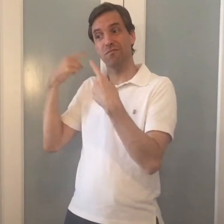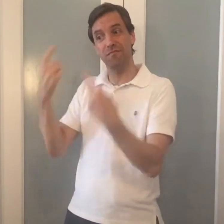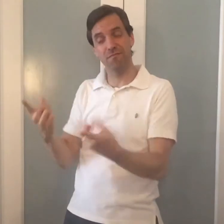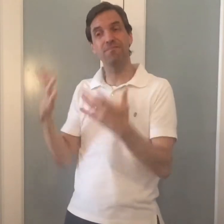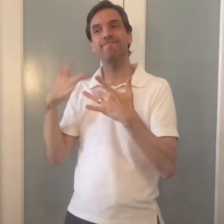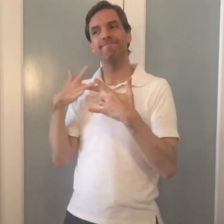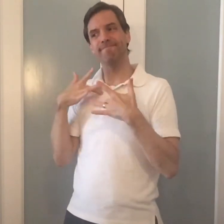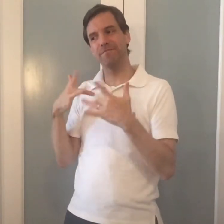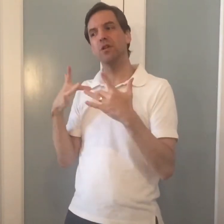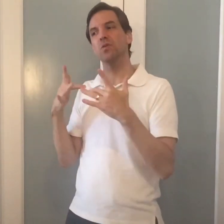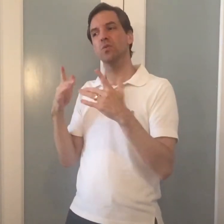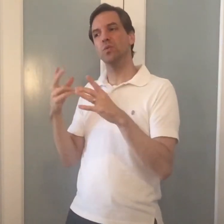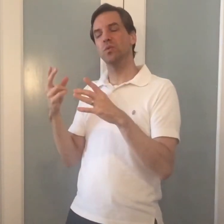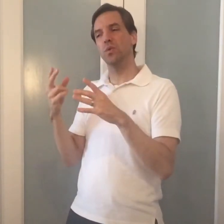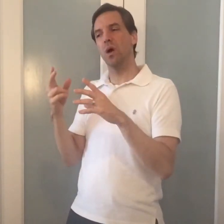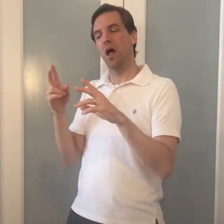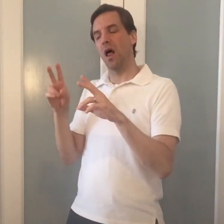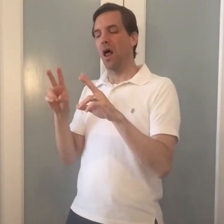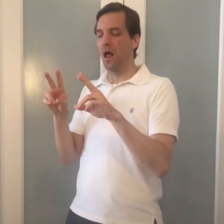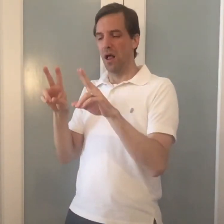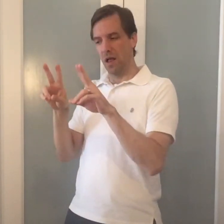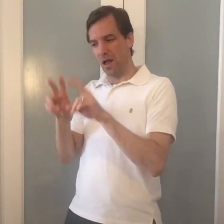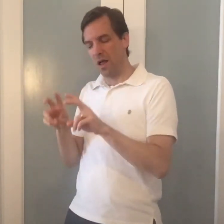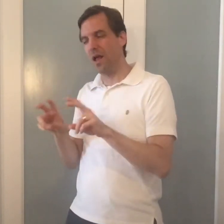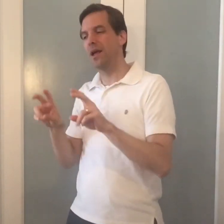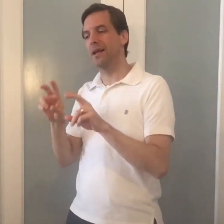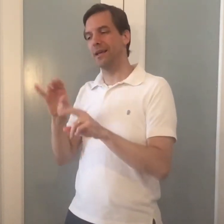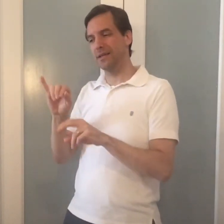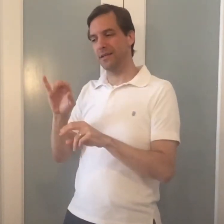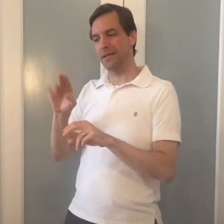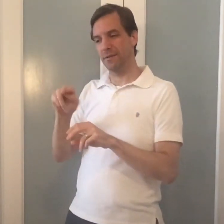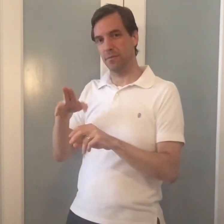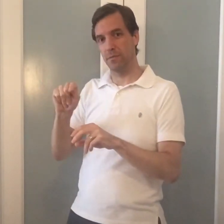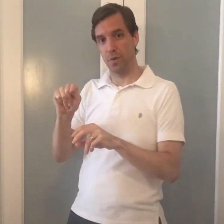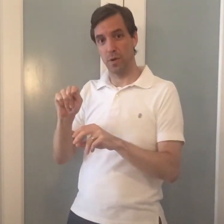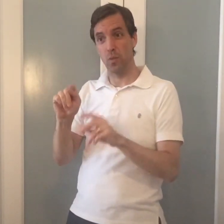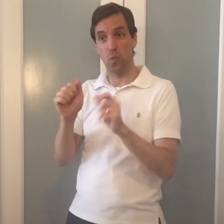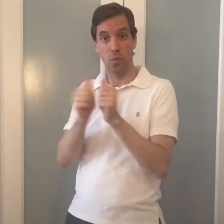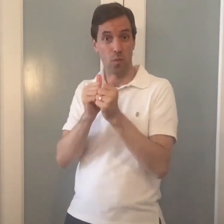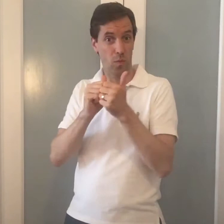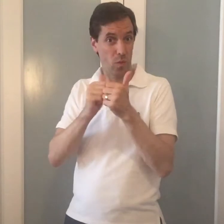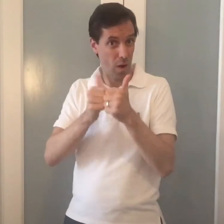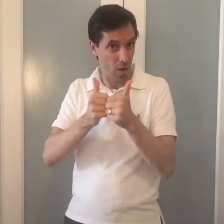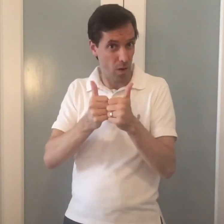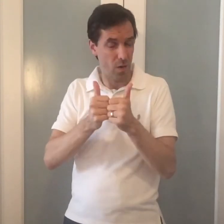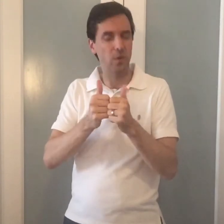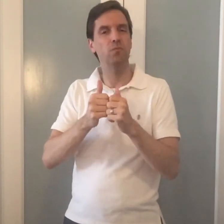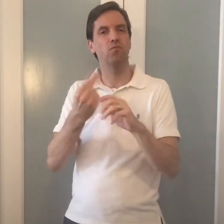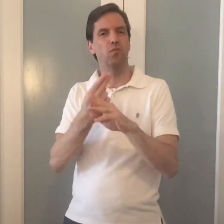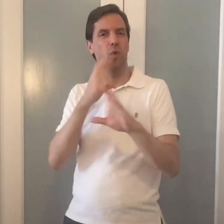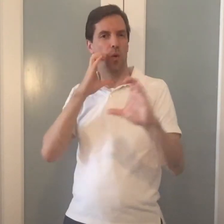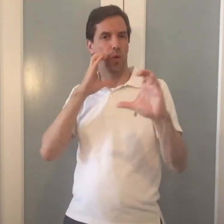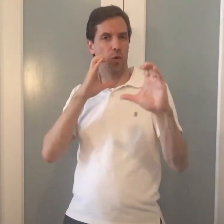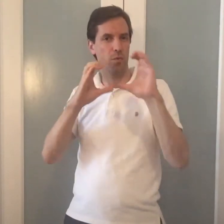Research traditionally has analyzed input with the concept